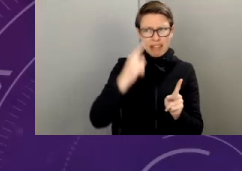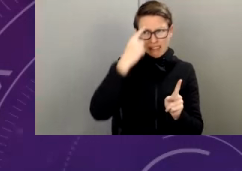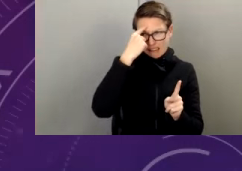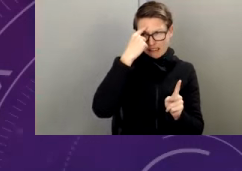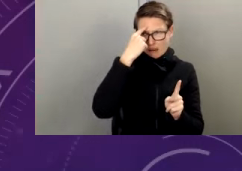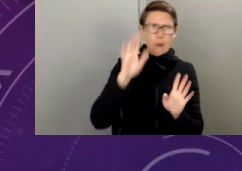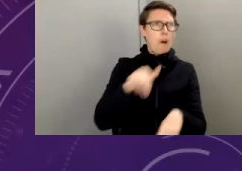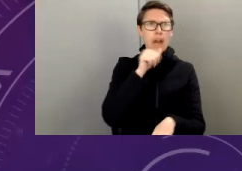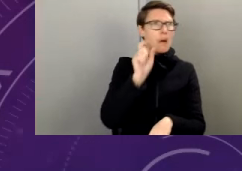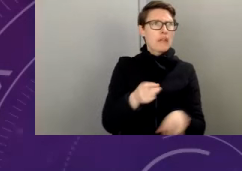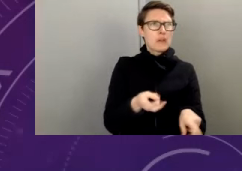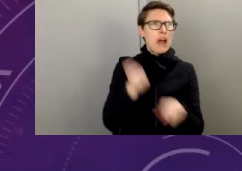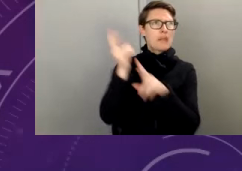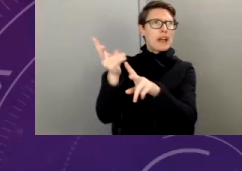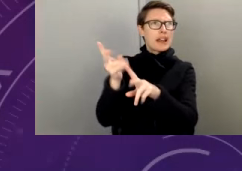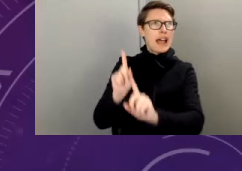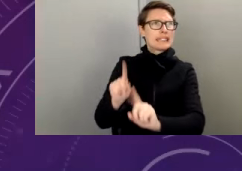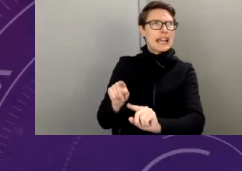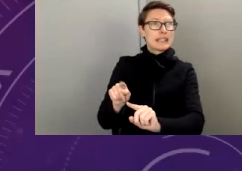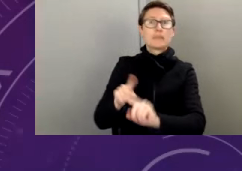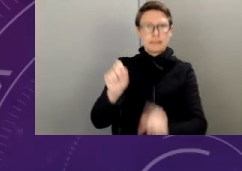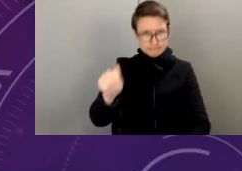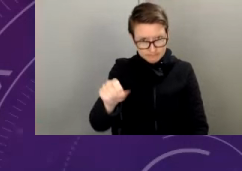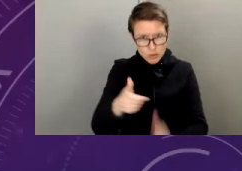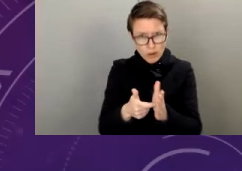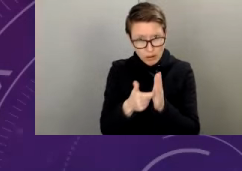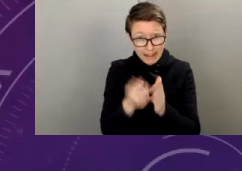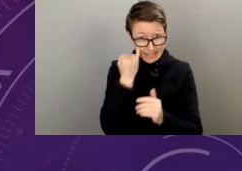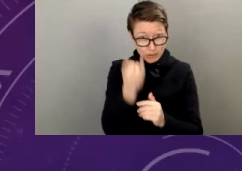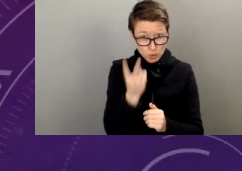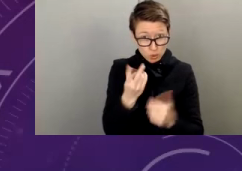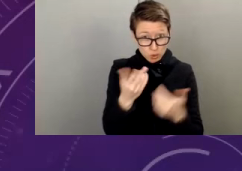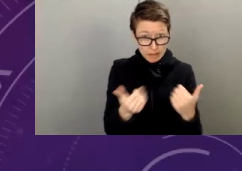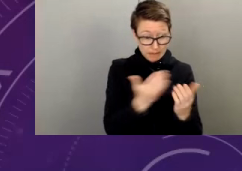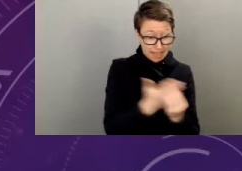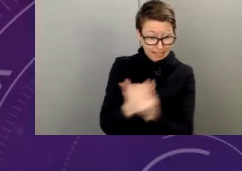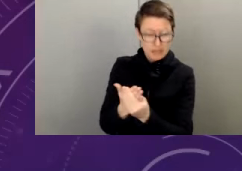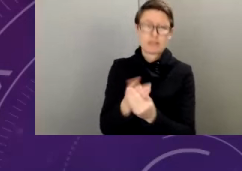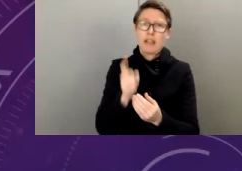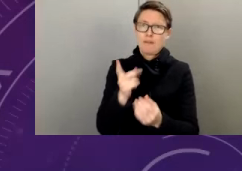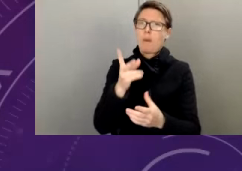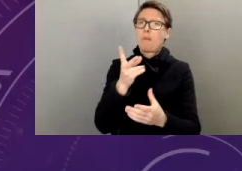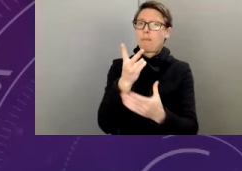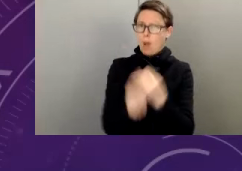attendance wise, but you do need to upload your attendance if you do have to file. So make sure your files are labeled correctly